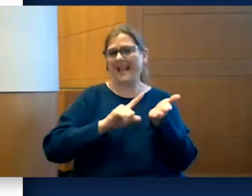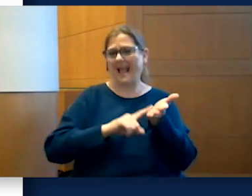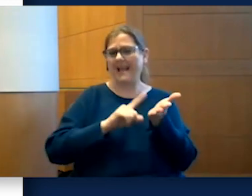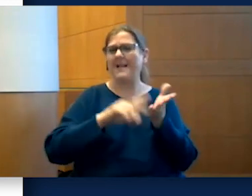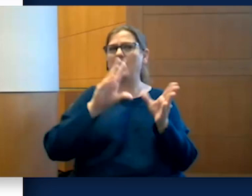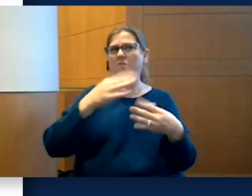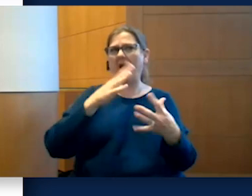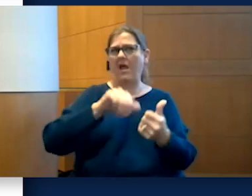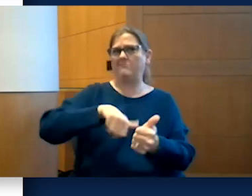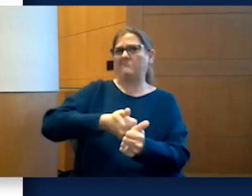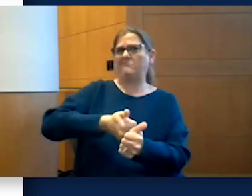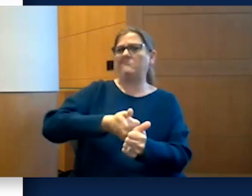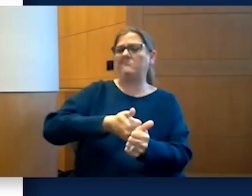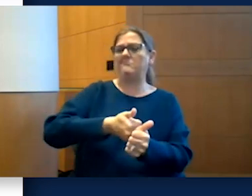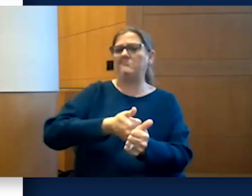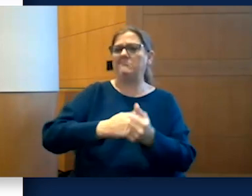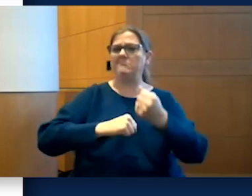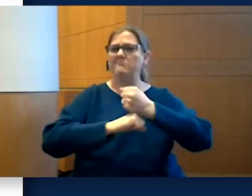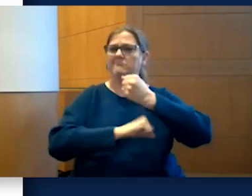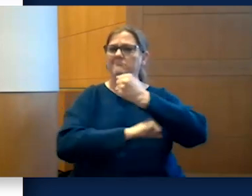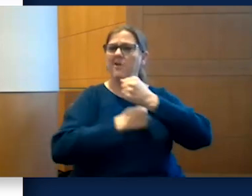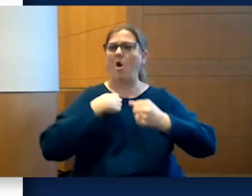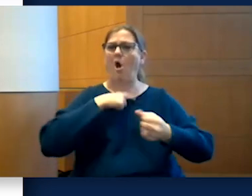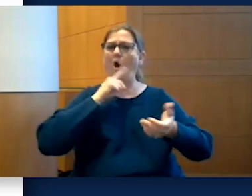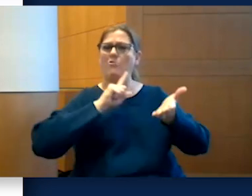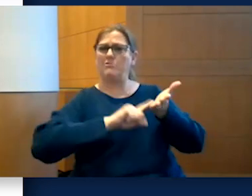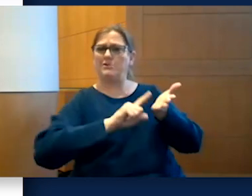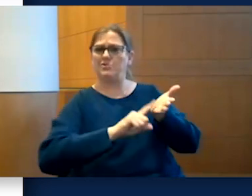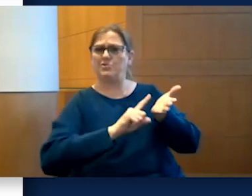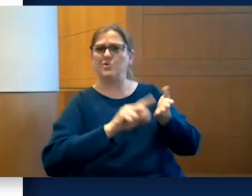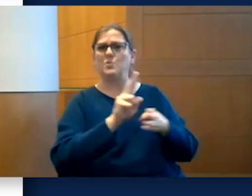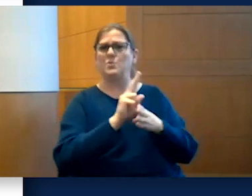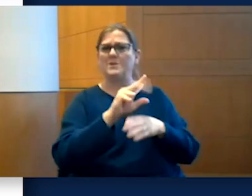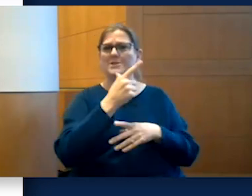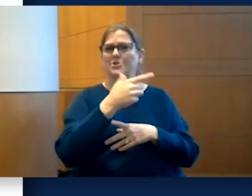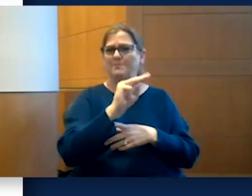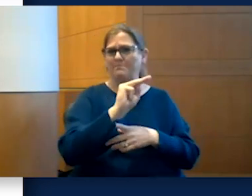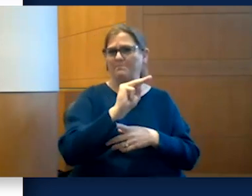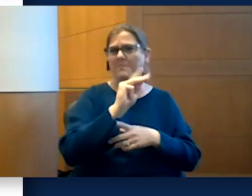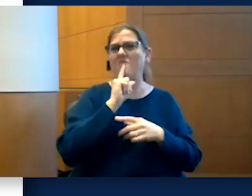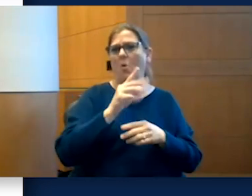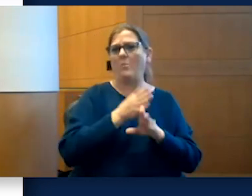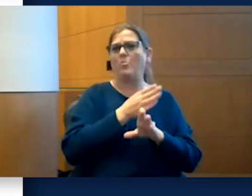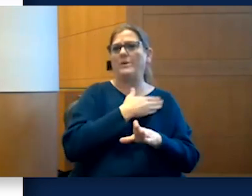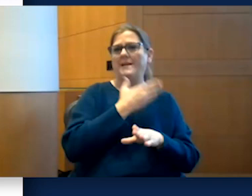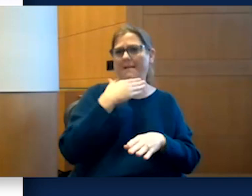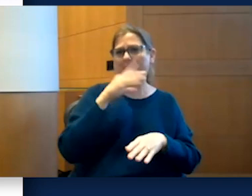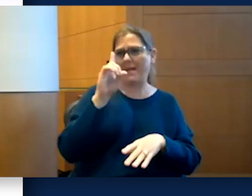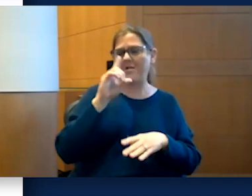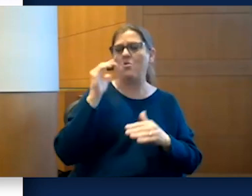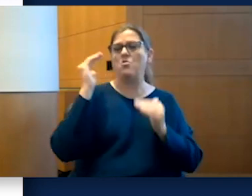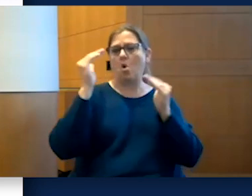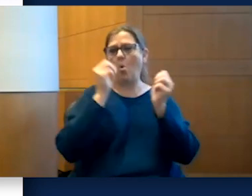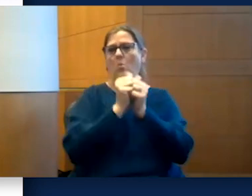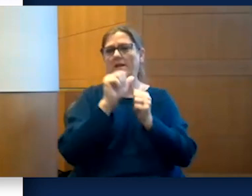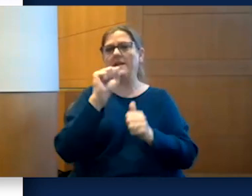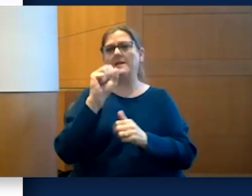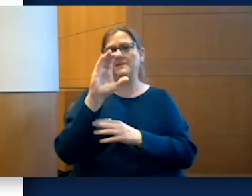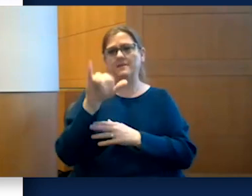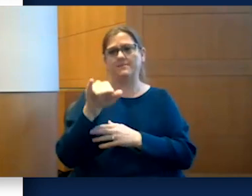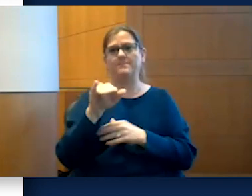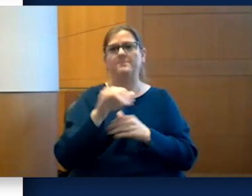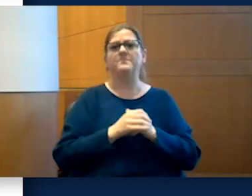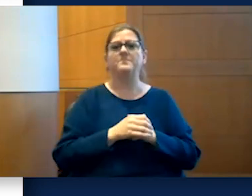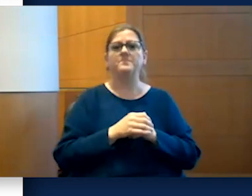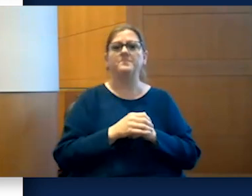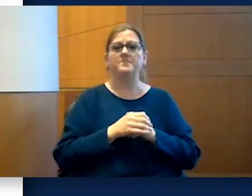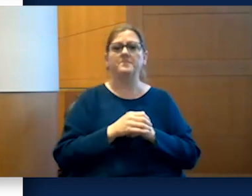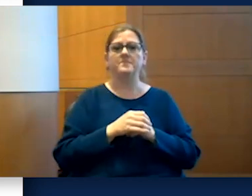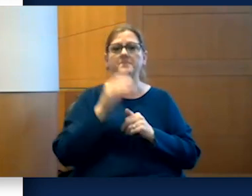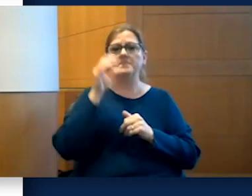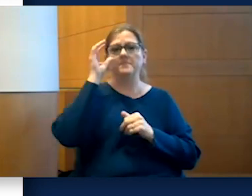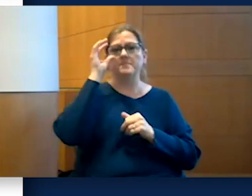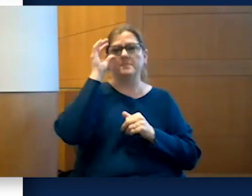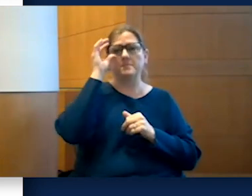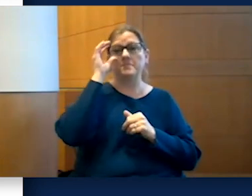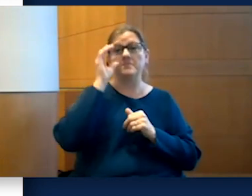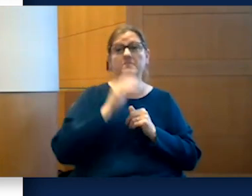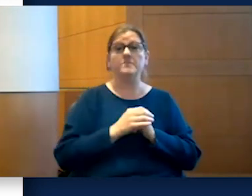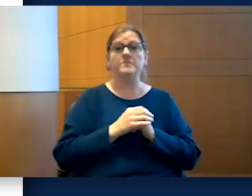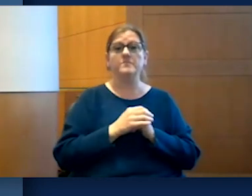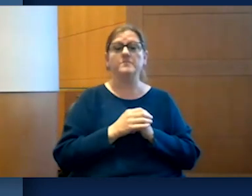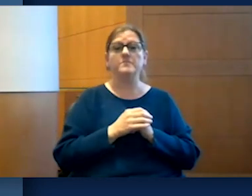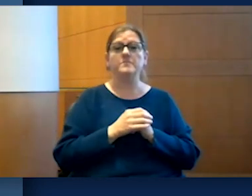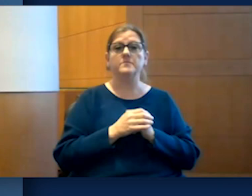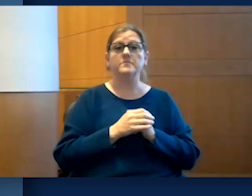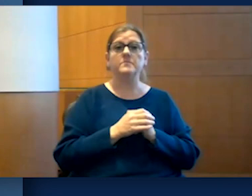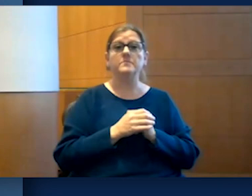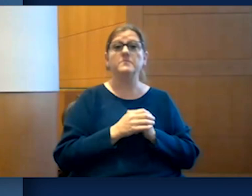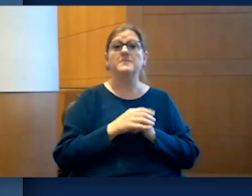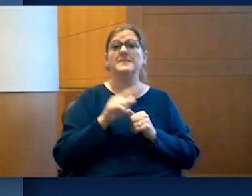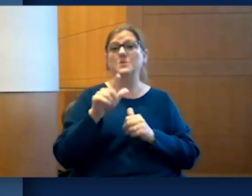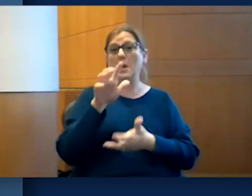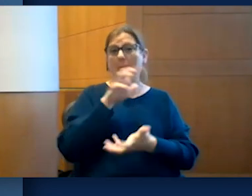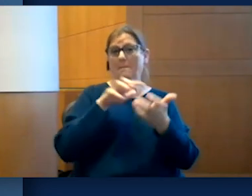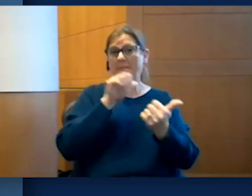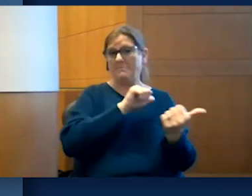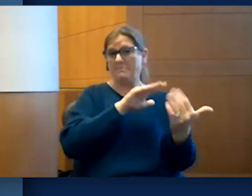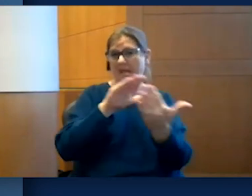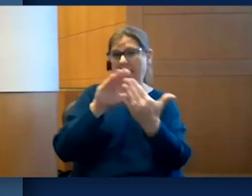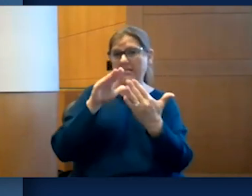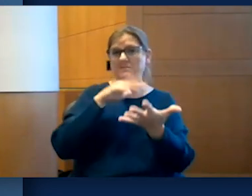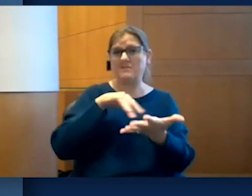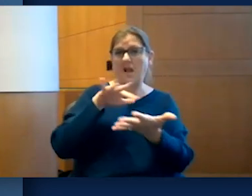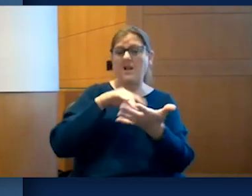So this was a mixed methods study as well as a single armed feasibility and usability study of CGM by adults with spinal cord injury.